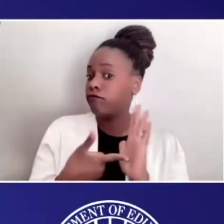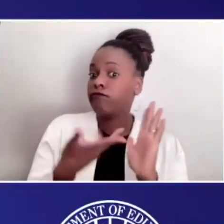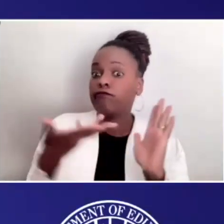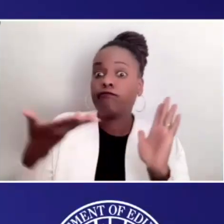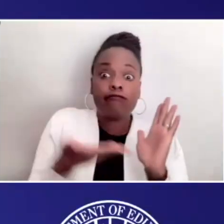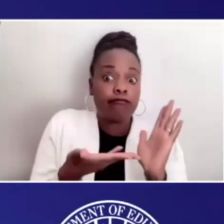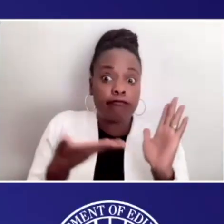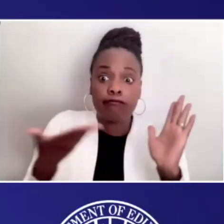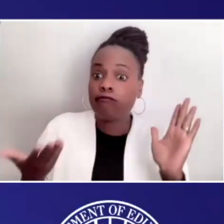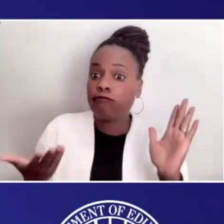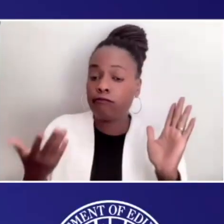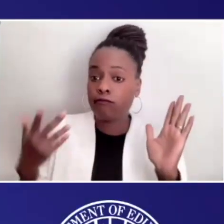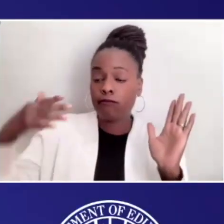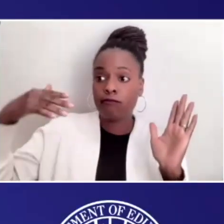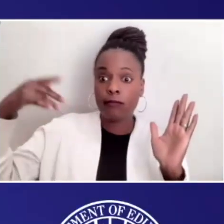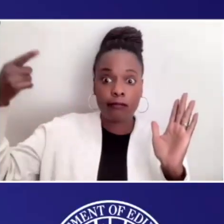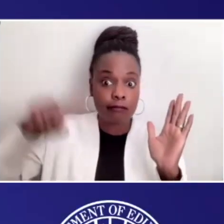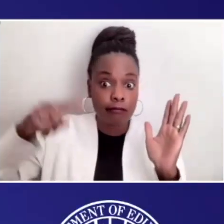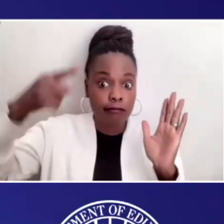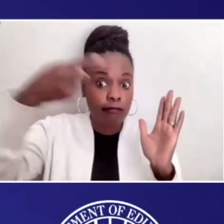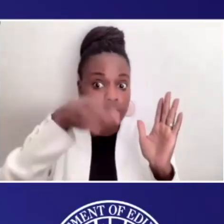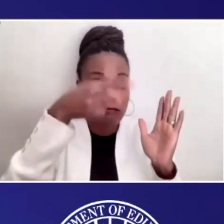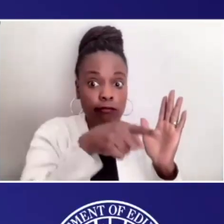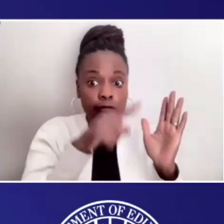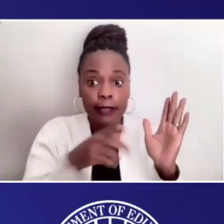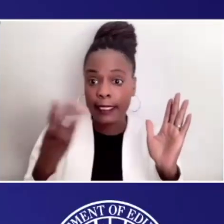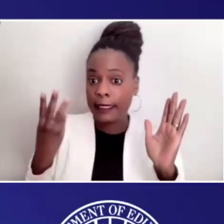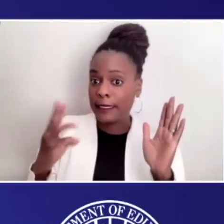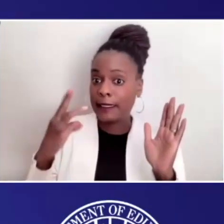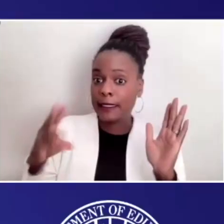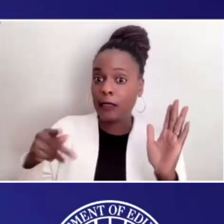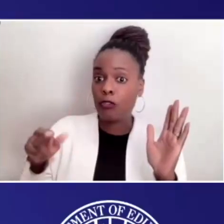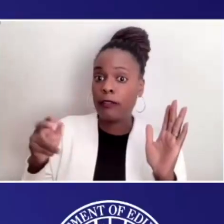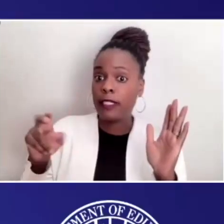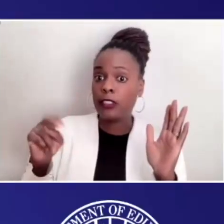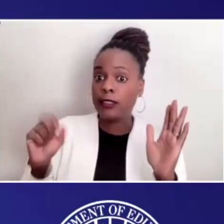let's take our final consensus check on the 16 provisions as a whole.